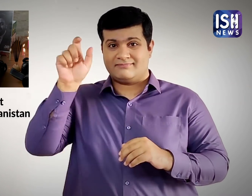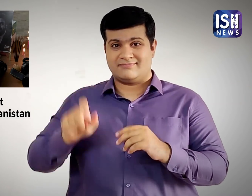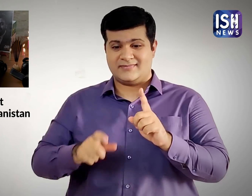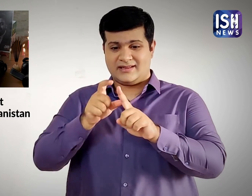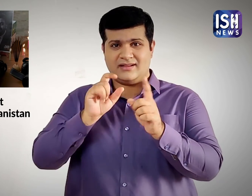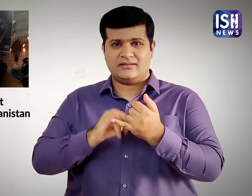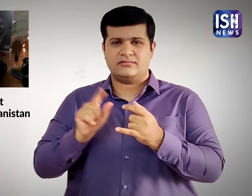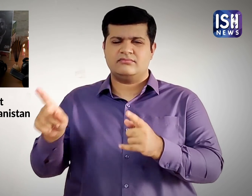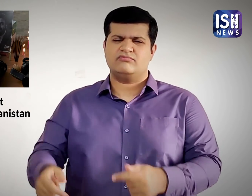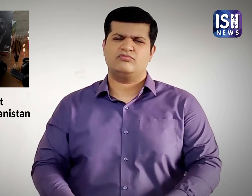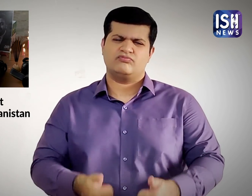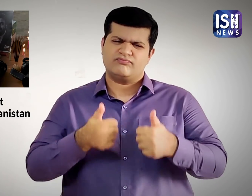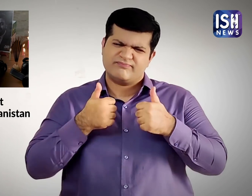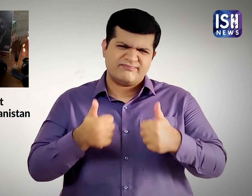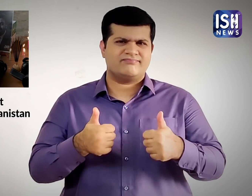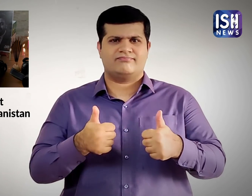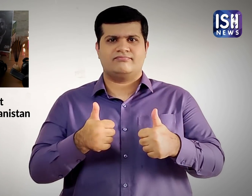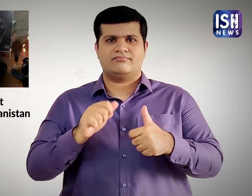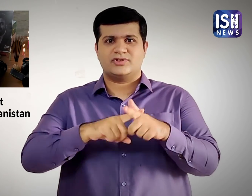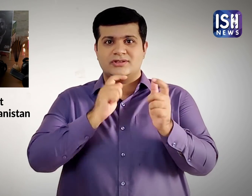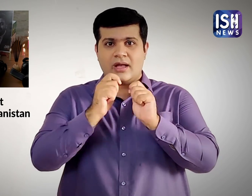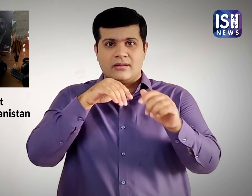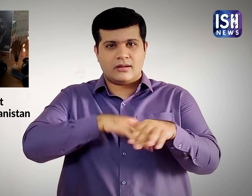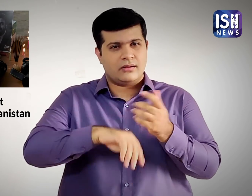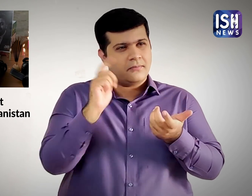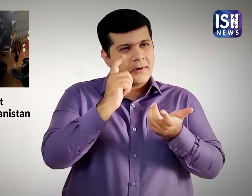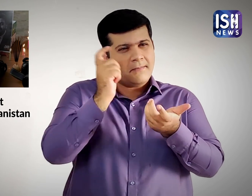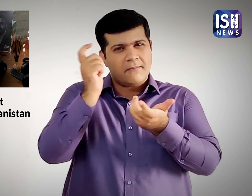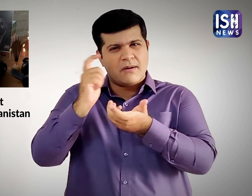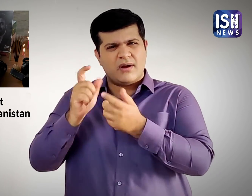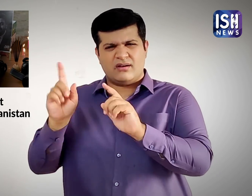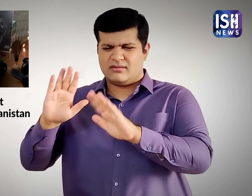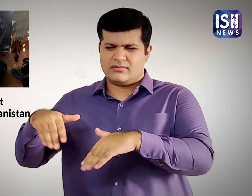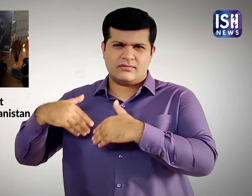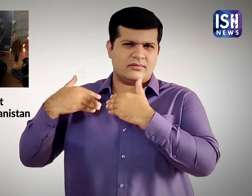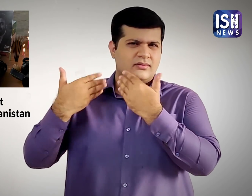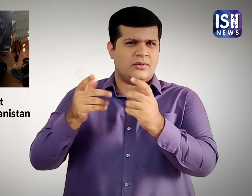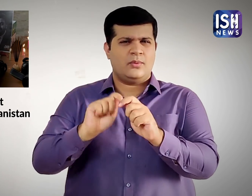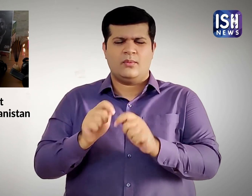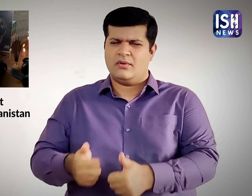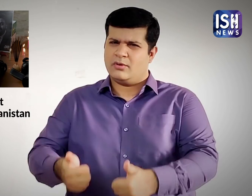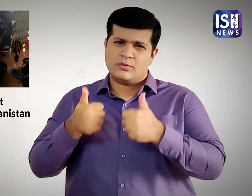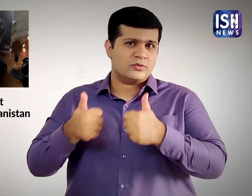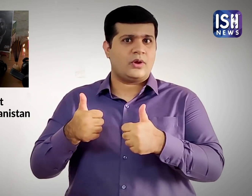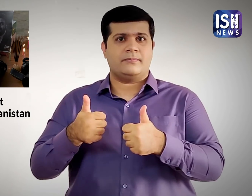They said, Danish had been an outstanding journalist,